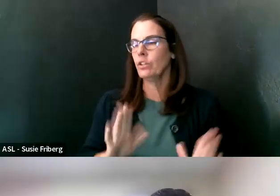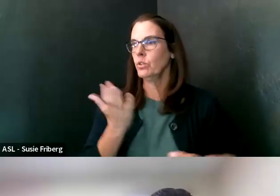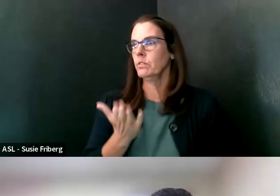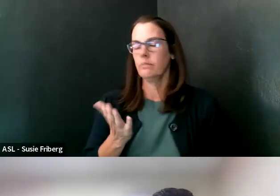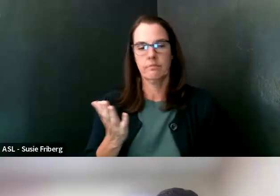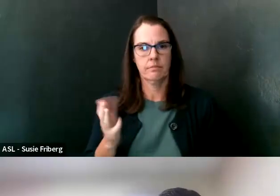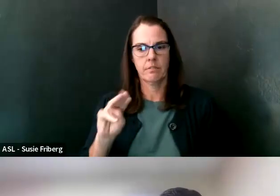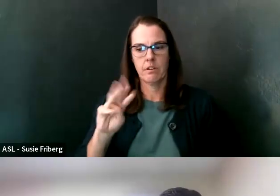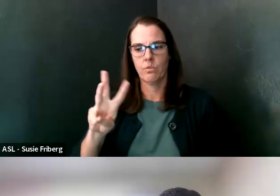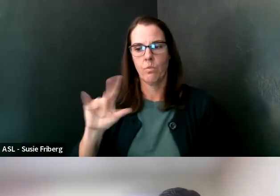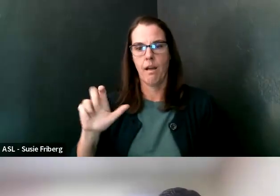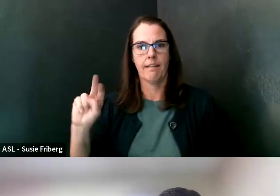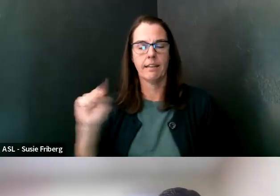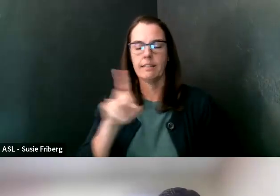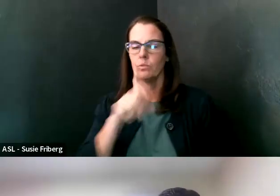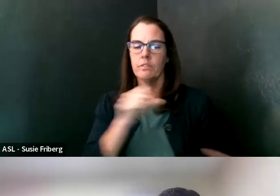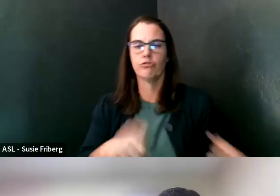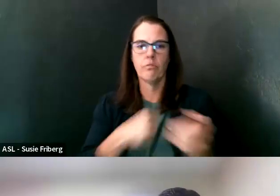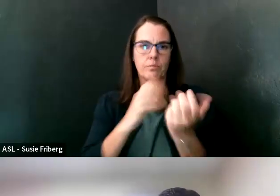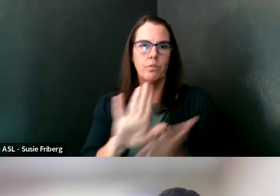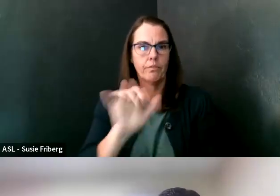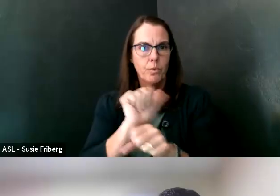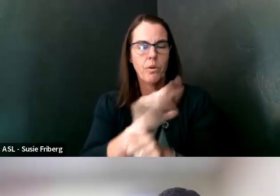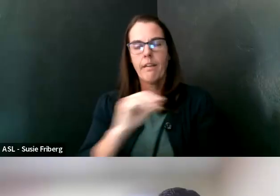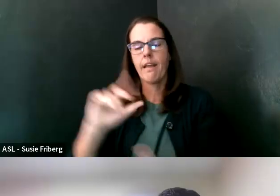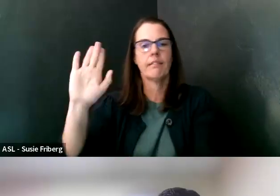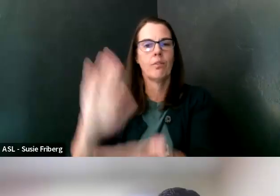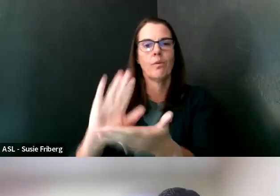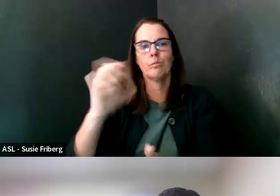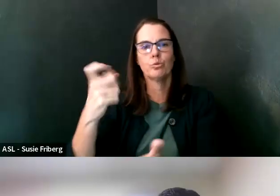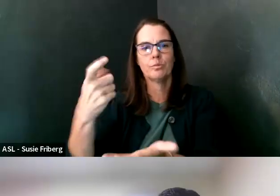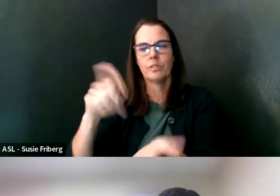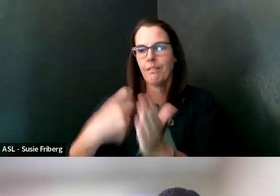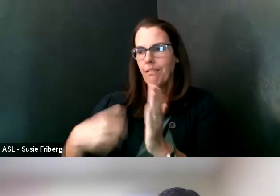work. Um, and lowering prescription drug costs has been something that he has worked on the entirety